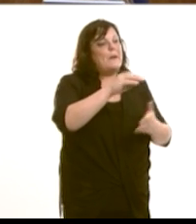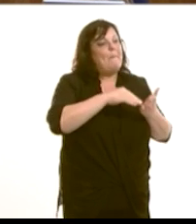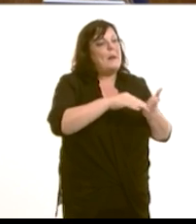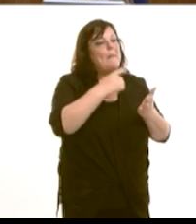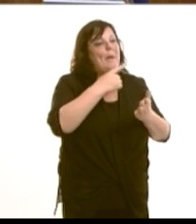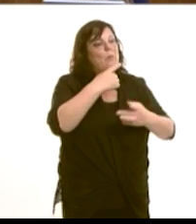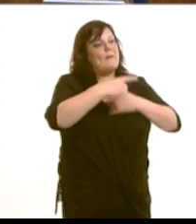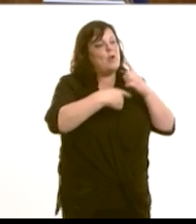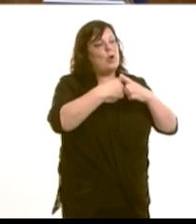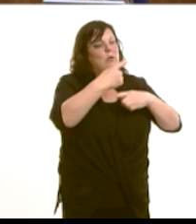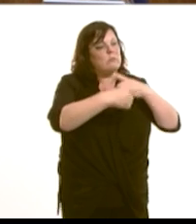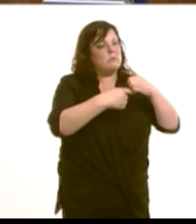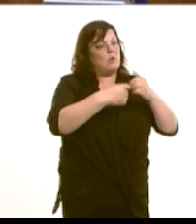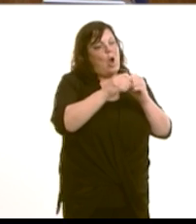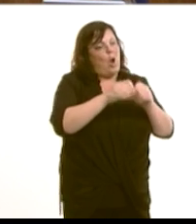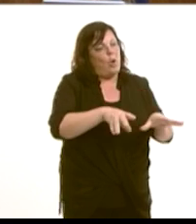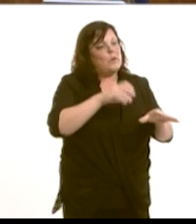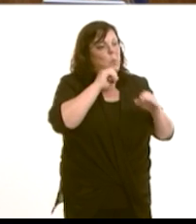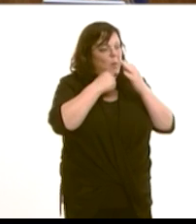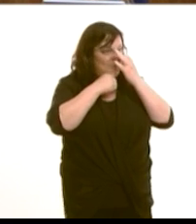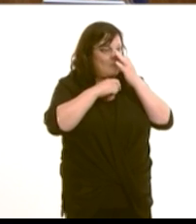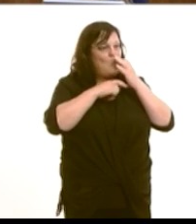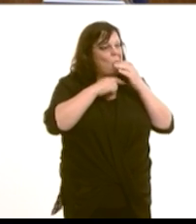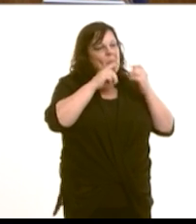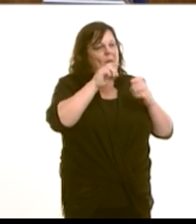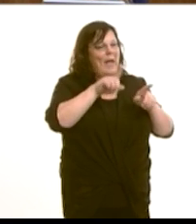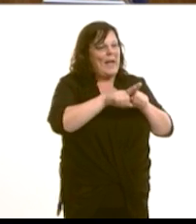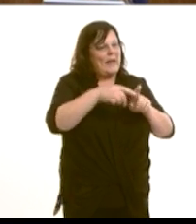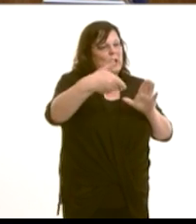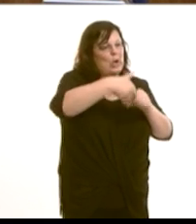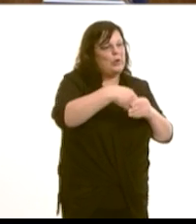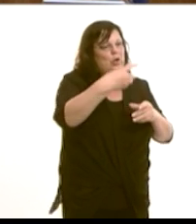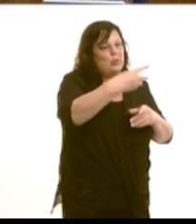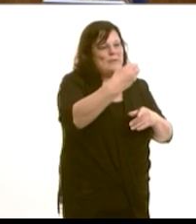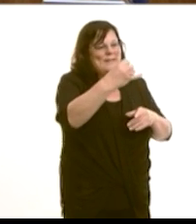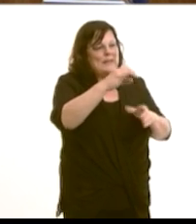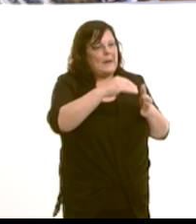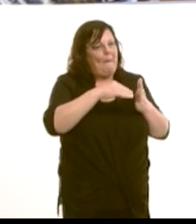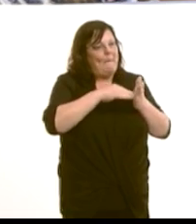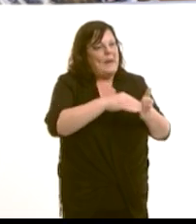per annum would be lost in terms of Government spending, including £260 million in farming subsidies.